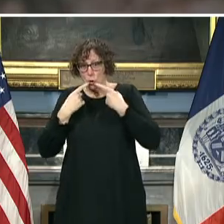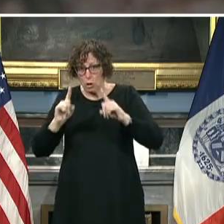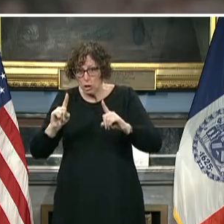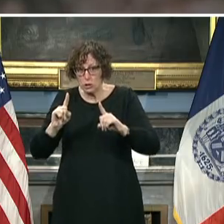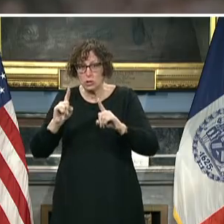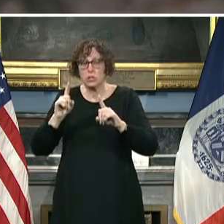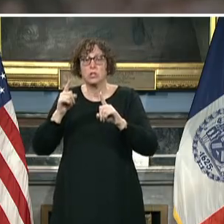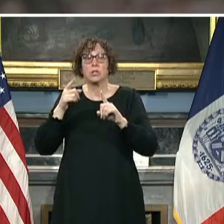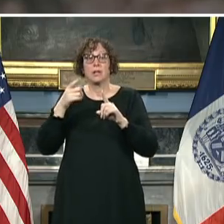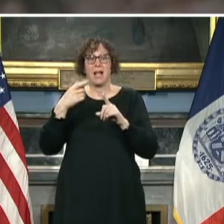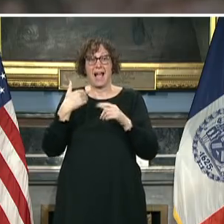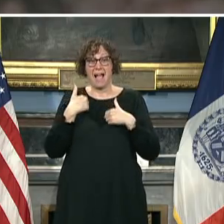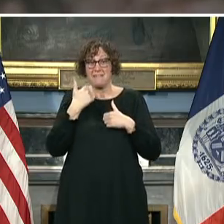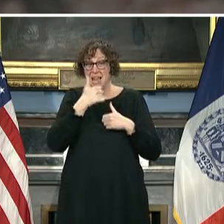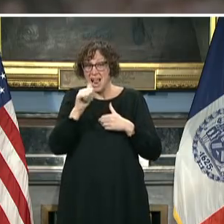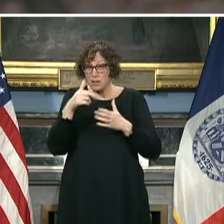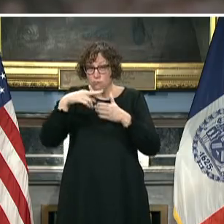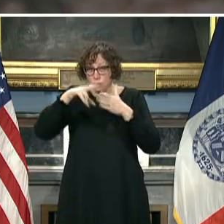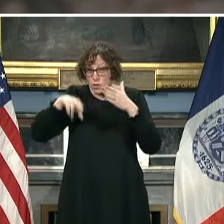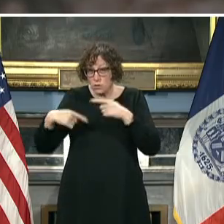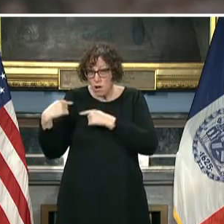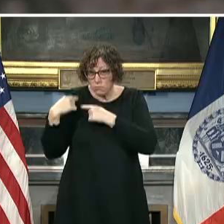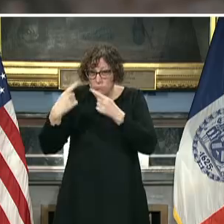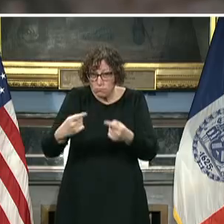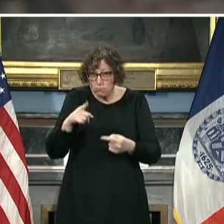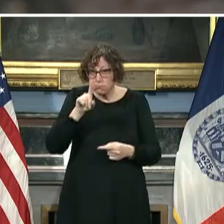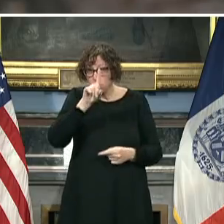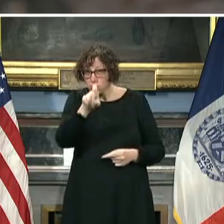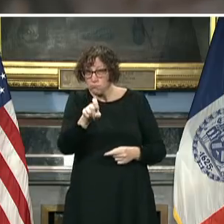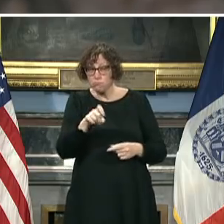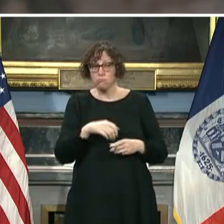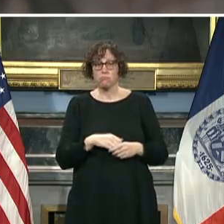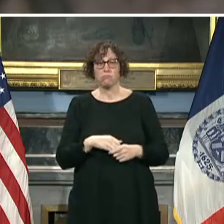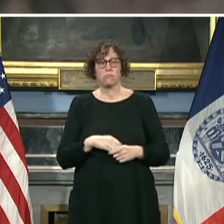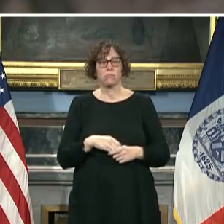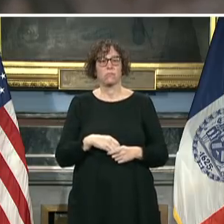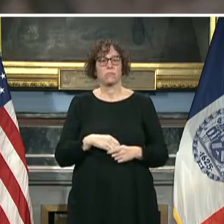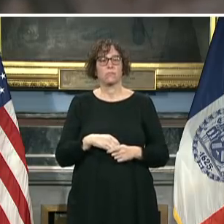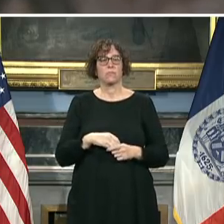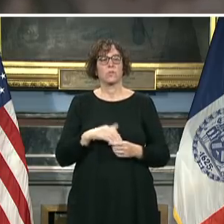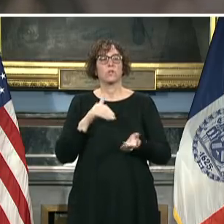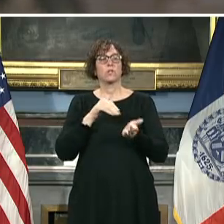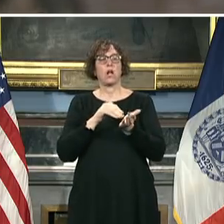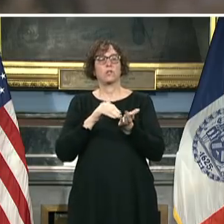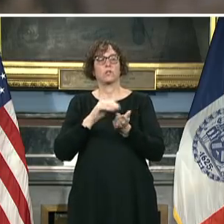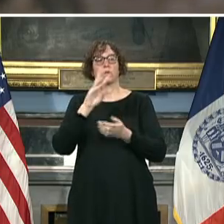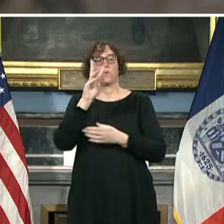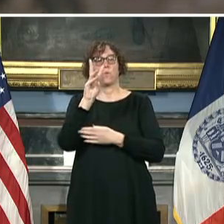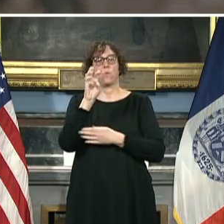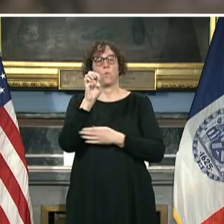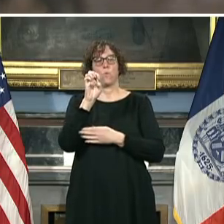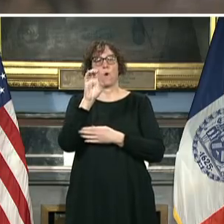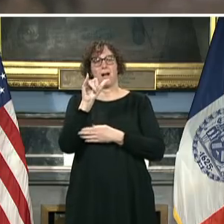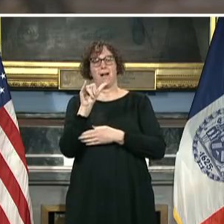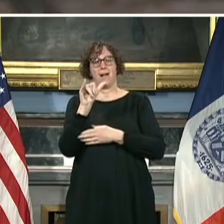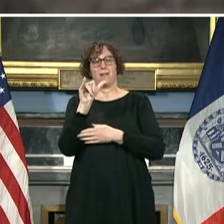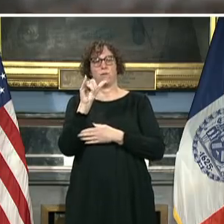[IN ADIUBLE